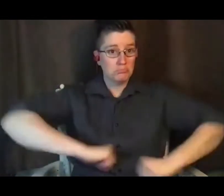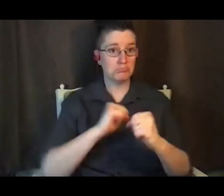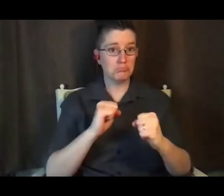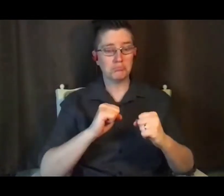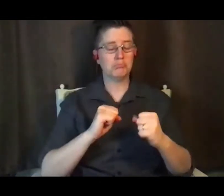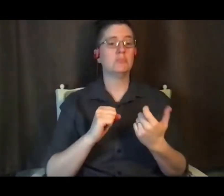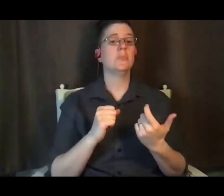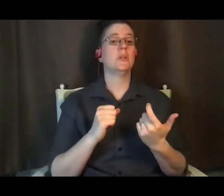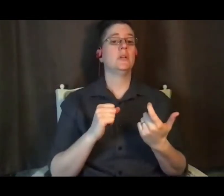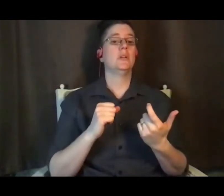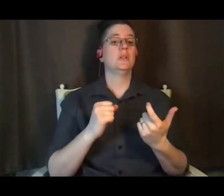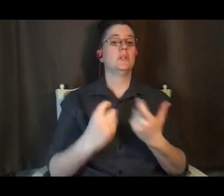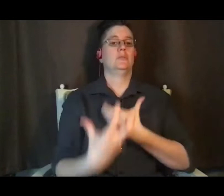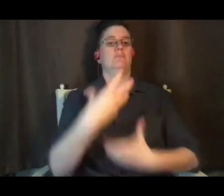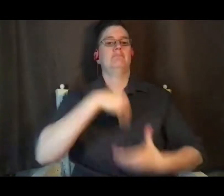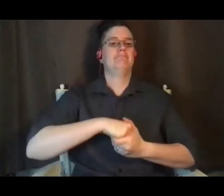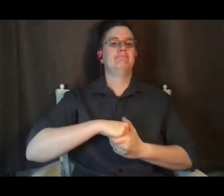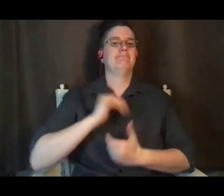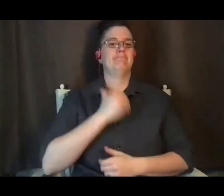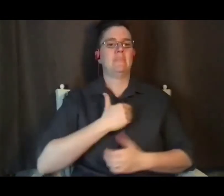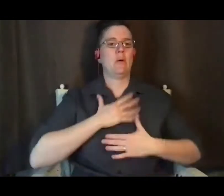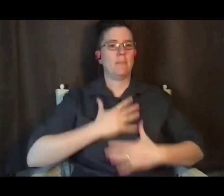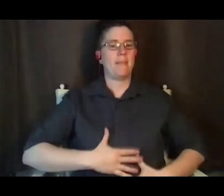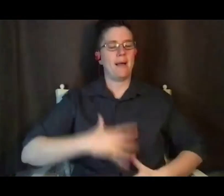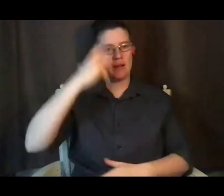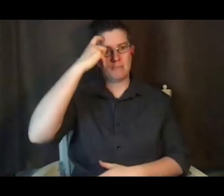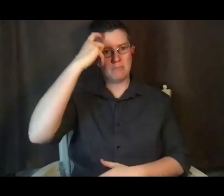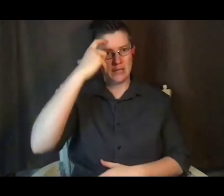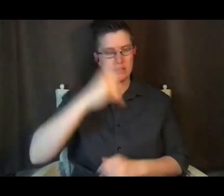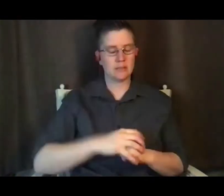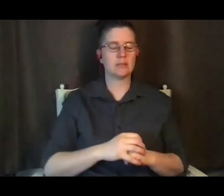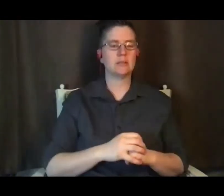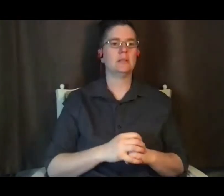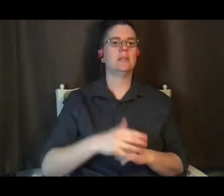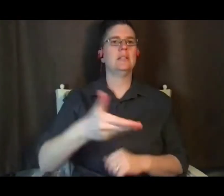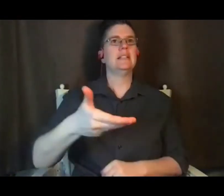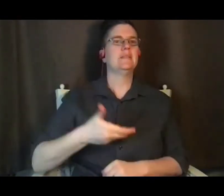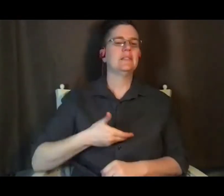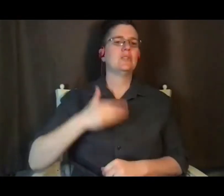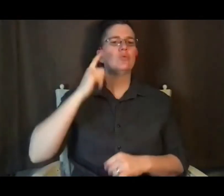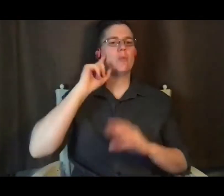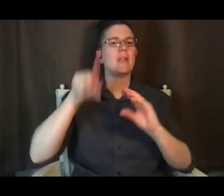and the world that we are in this is an invitation for us to consider what our body mind desperately